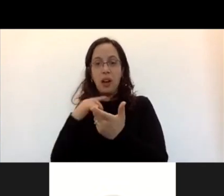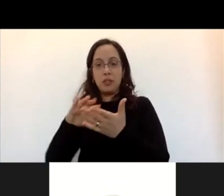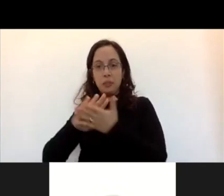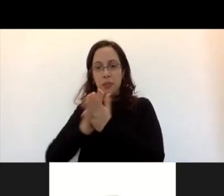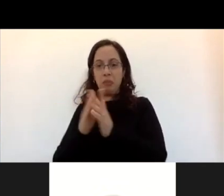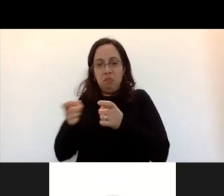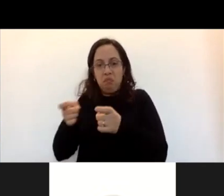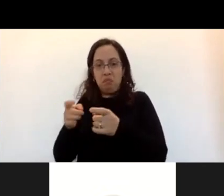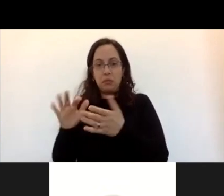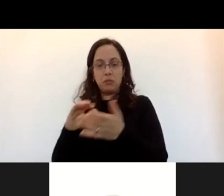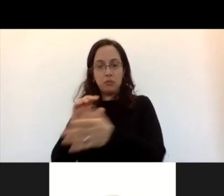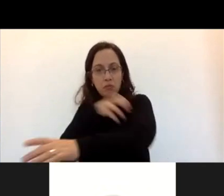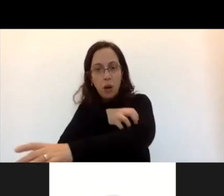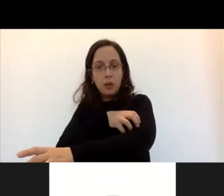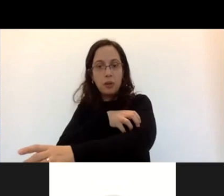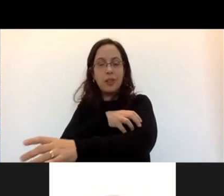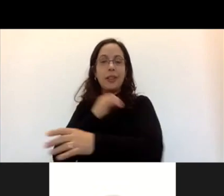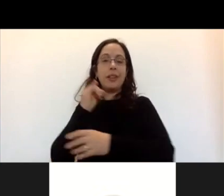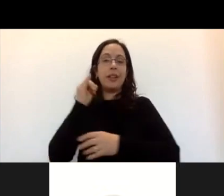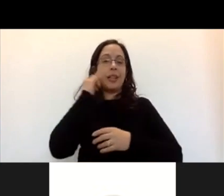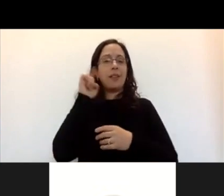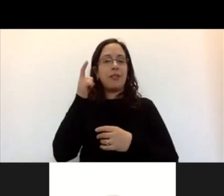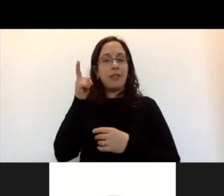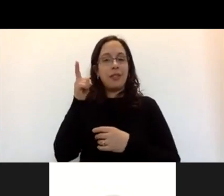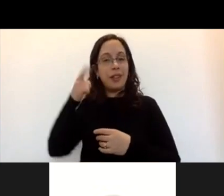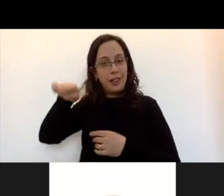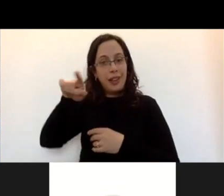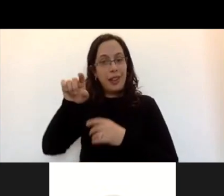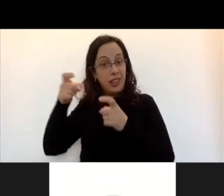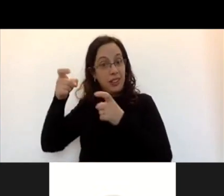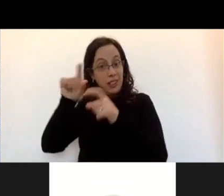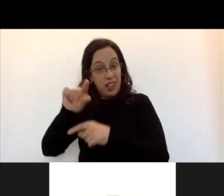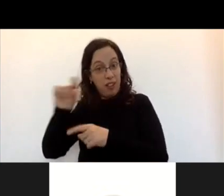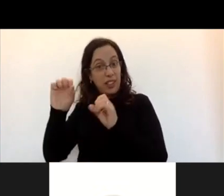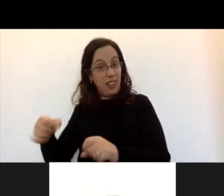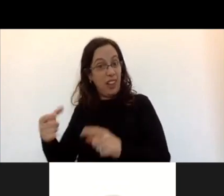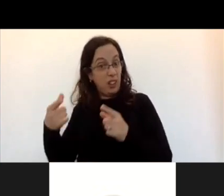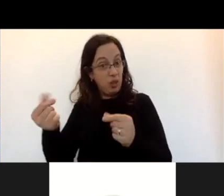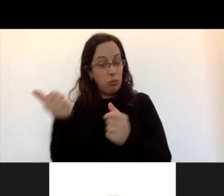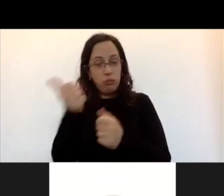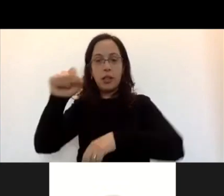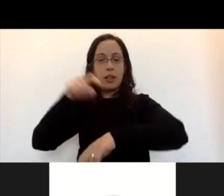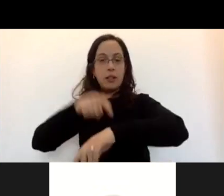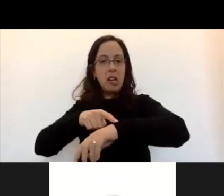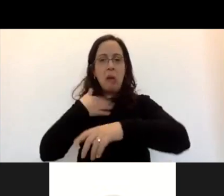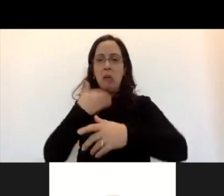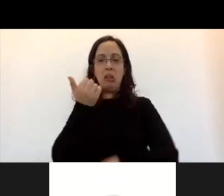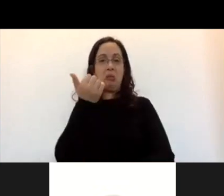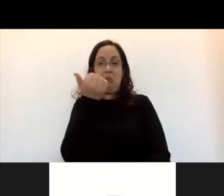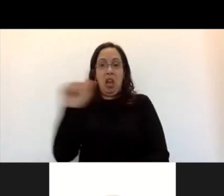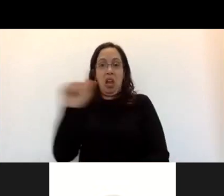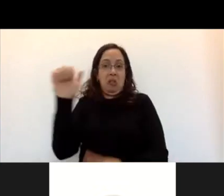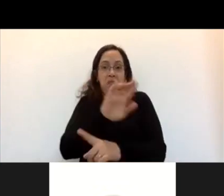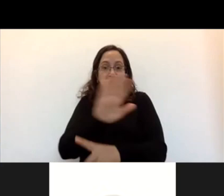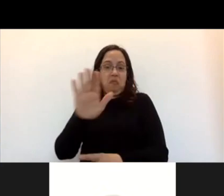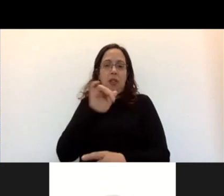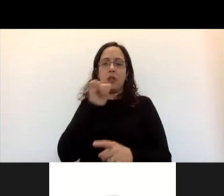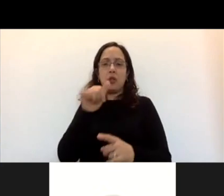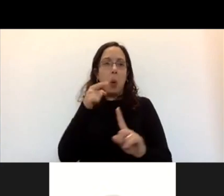the way that the state can deploy it at will and apparently randomly right? um, so as soon as we're